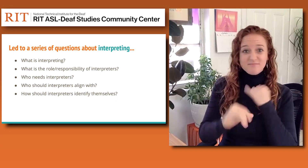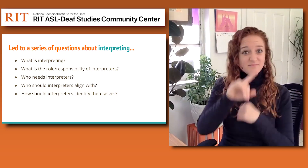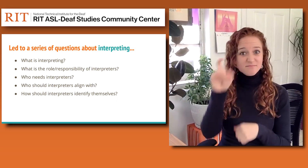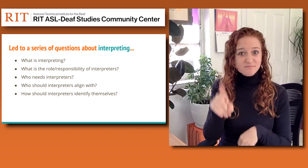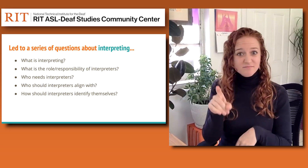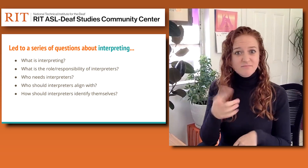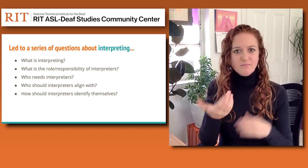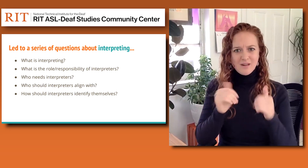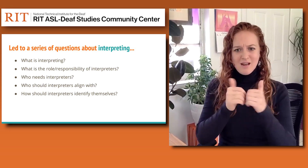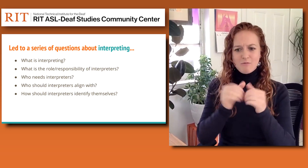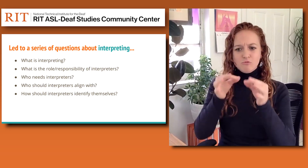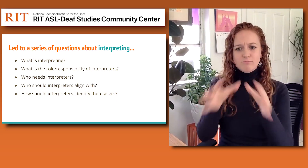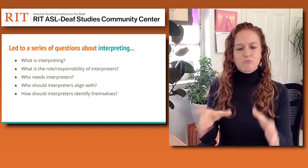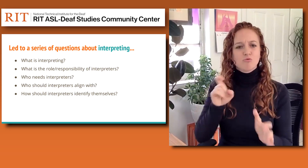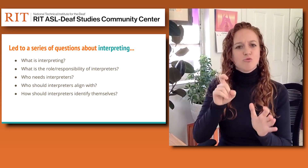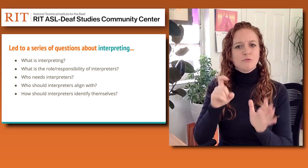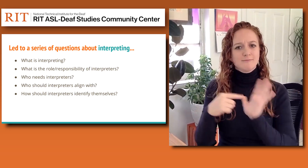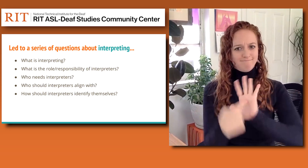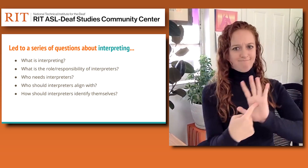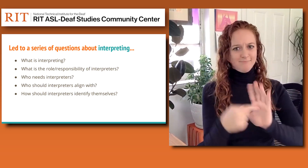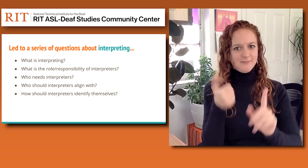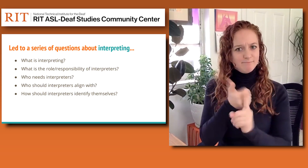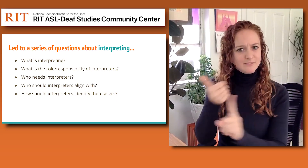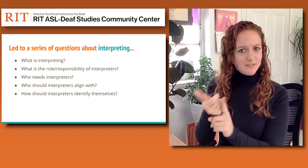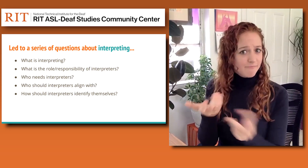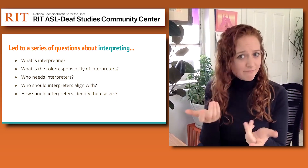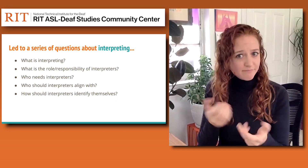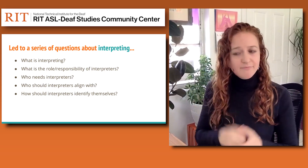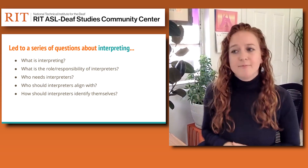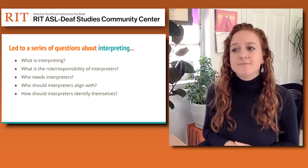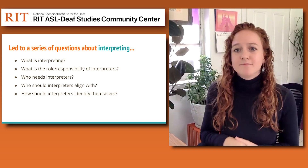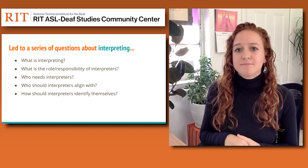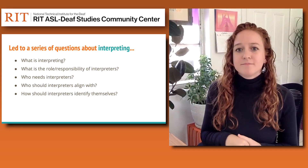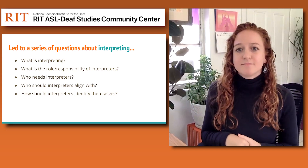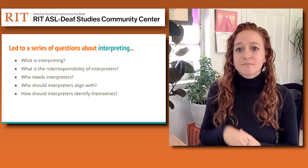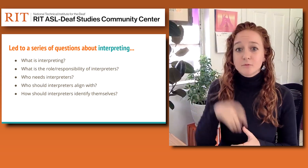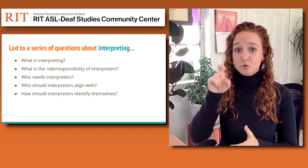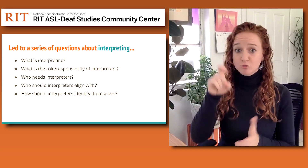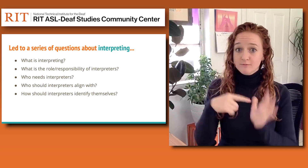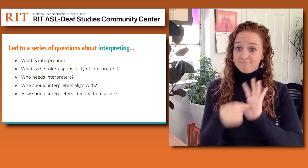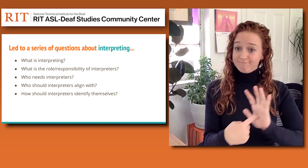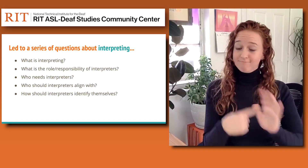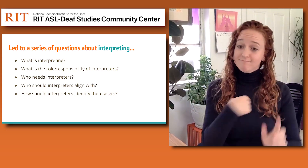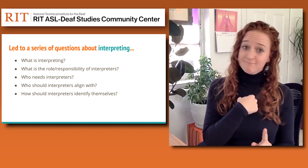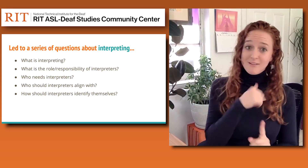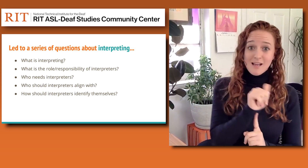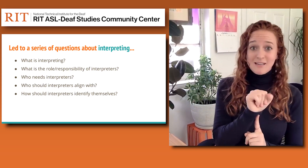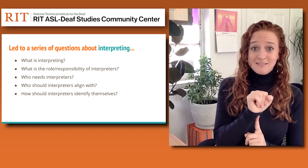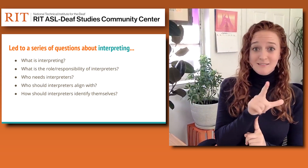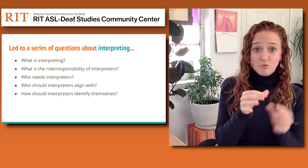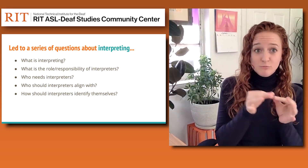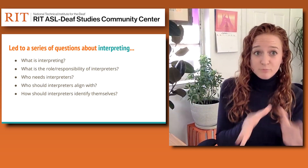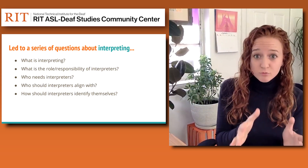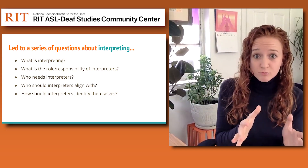And then the last question-- how should interpreters identify themselves? Should they introduce themselves as,